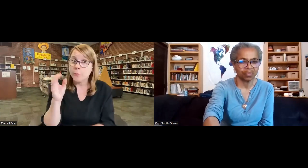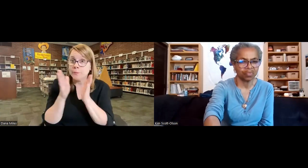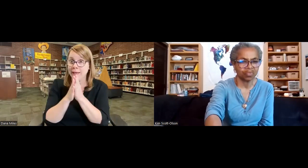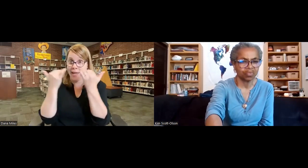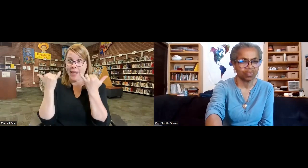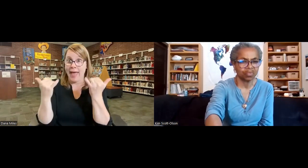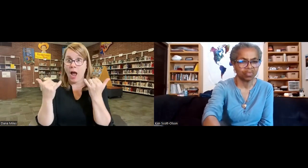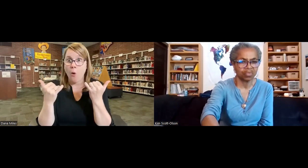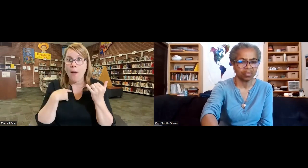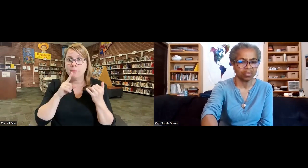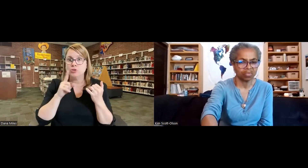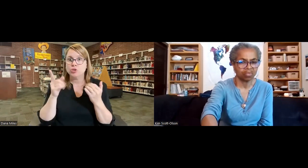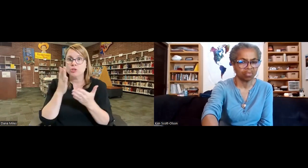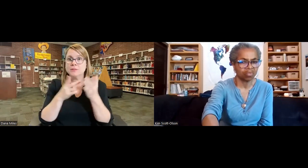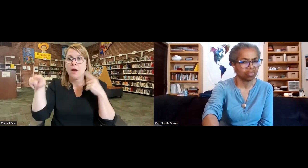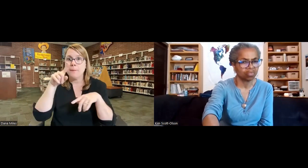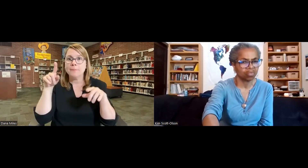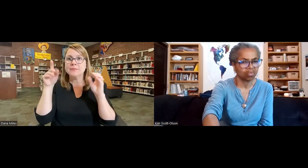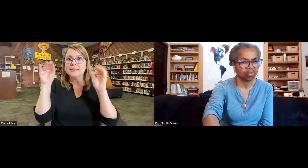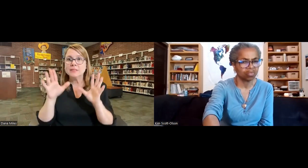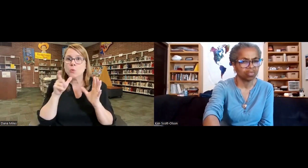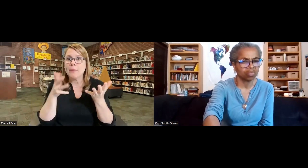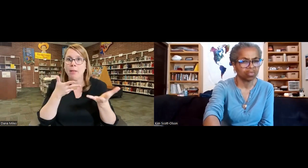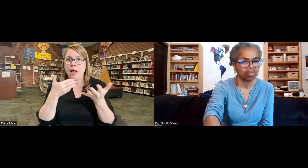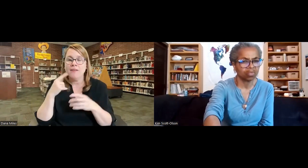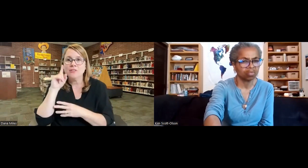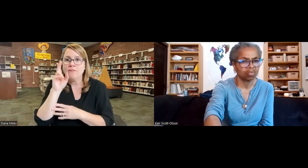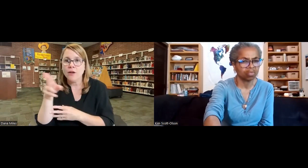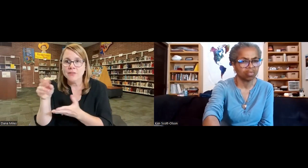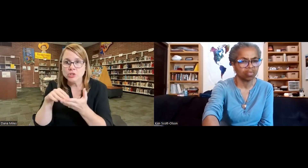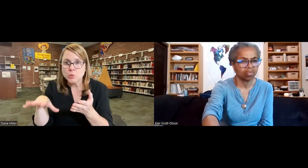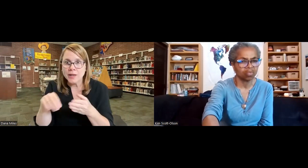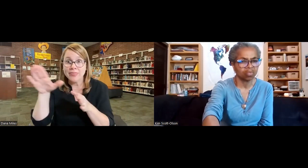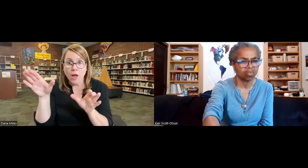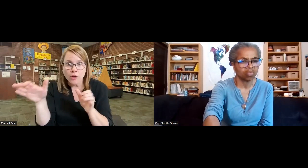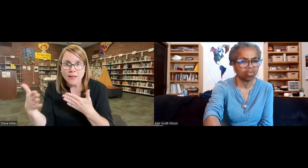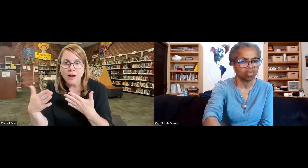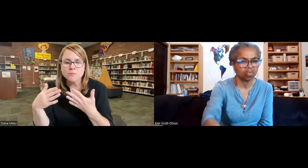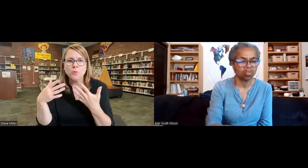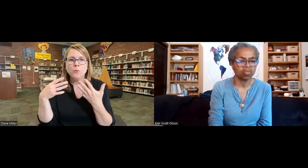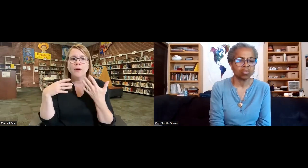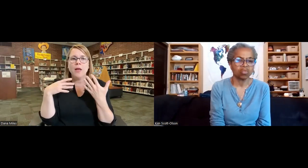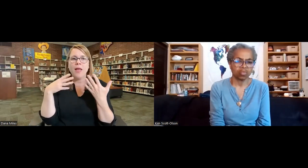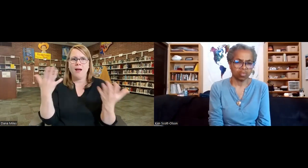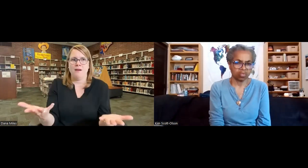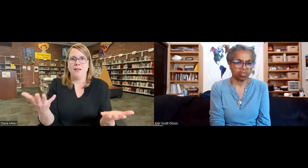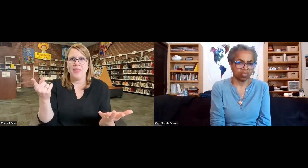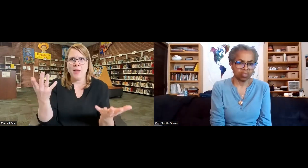So now, I’m sure some teachers may be working to figure out solutions with Deaf and Hard of Hearing students in their classrooms.